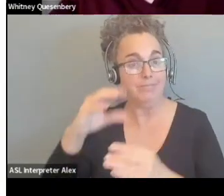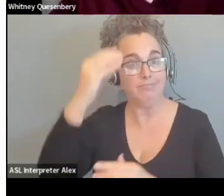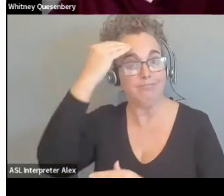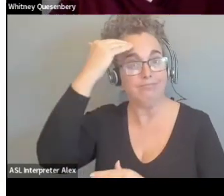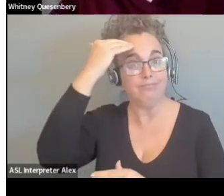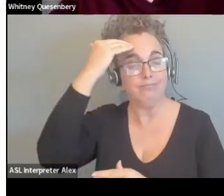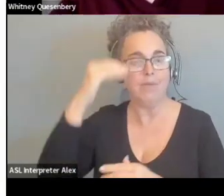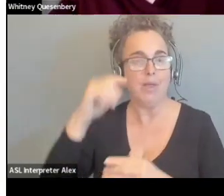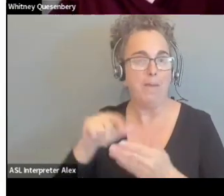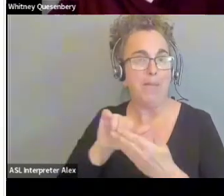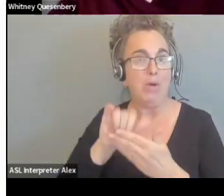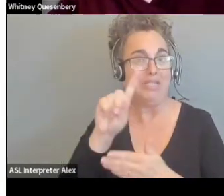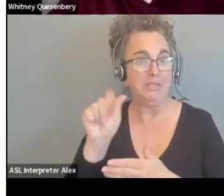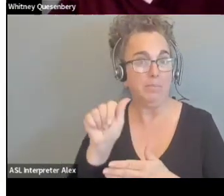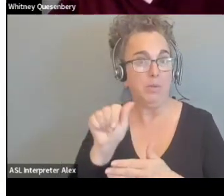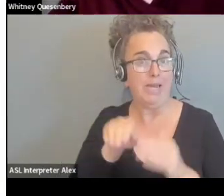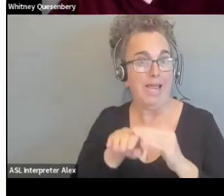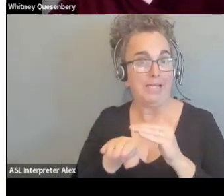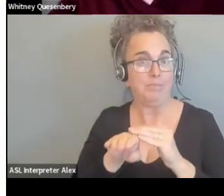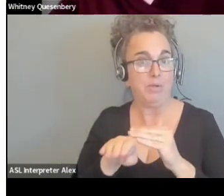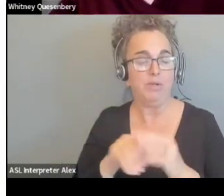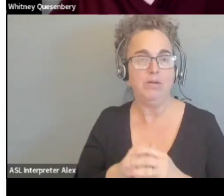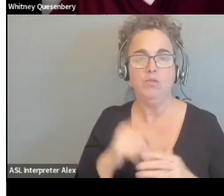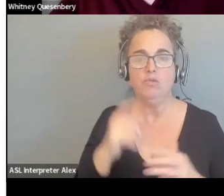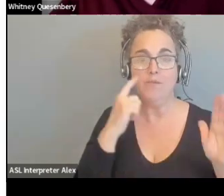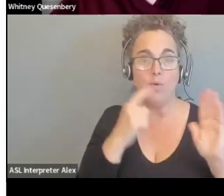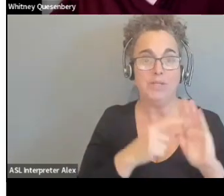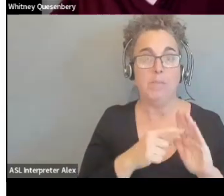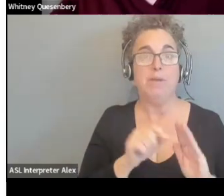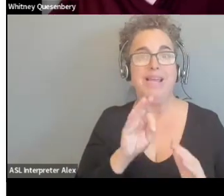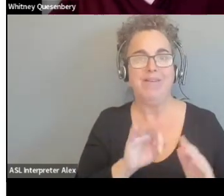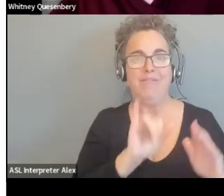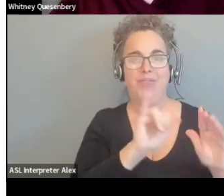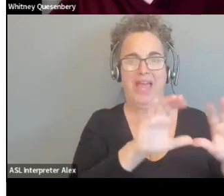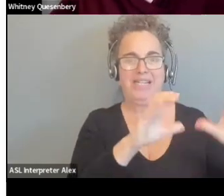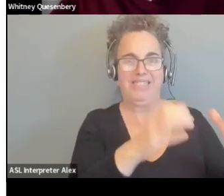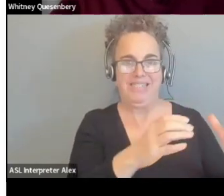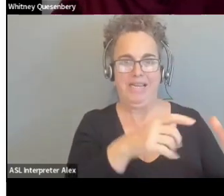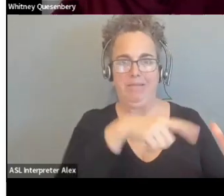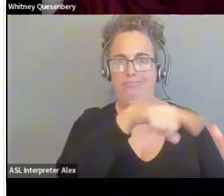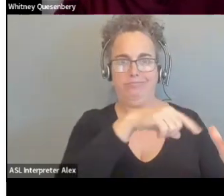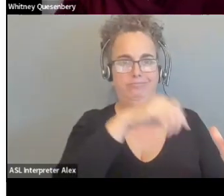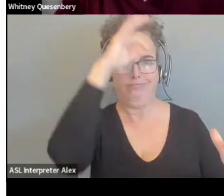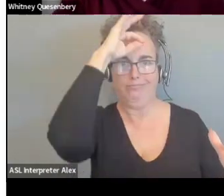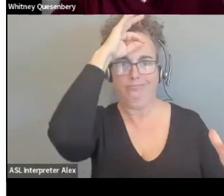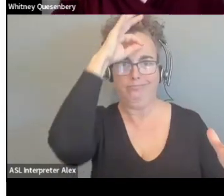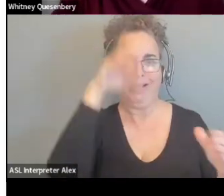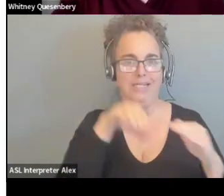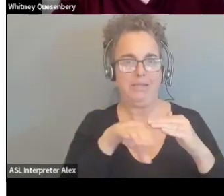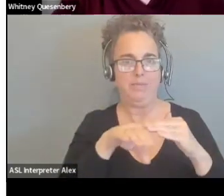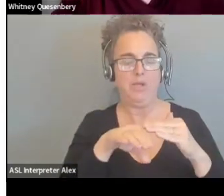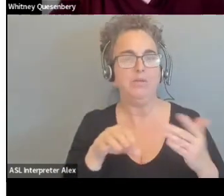If you are introducing accessibility to a team as a new thing, we wrote these personas for you.